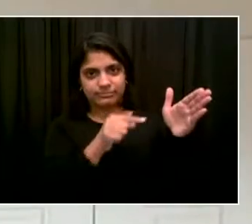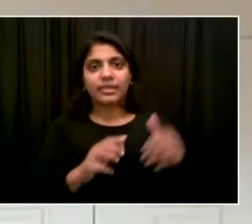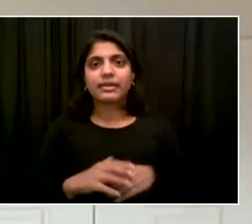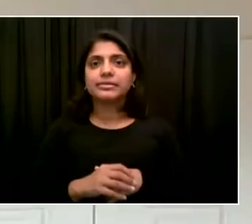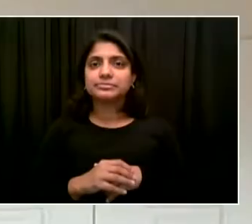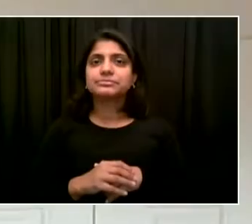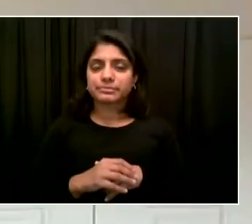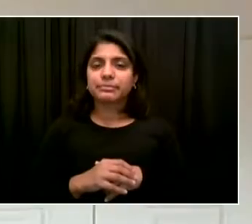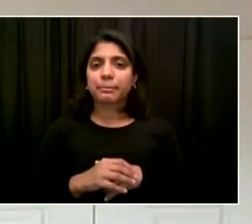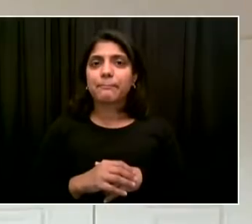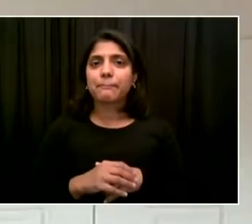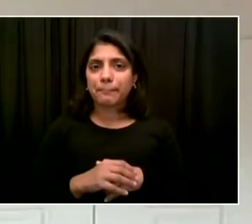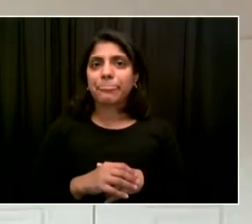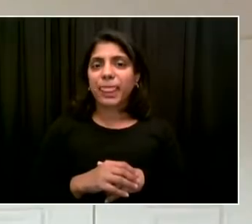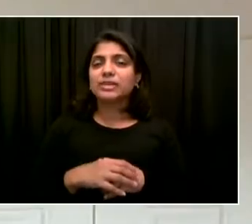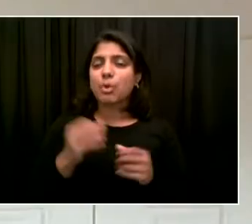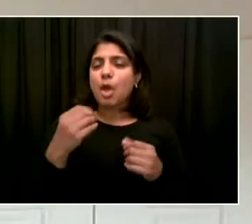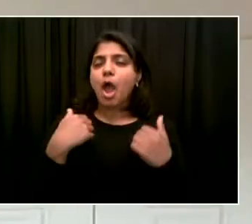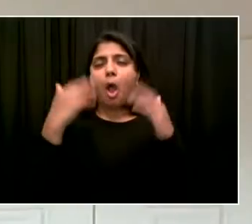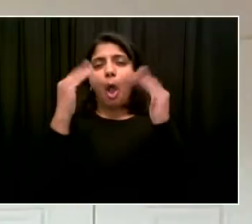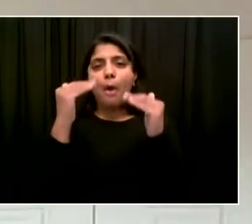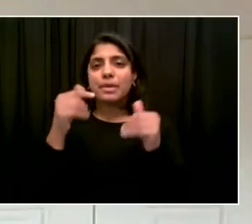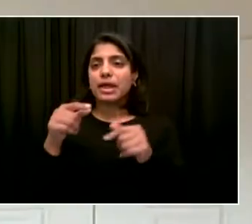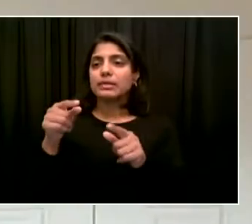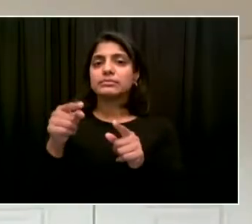HOUSING GENERATION AND RETAIL OPERATONI IN A HIGH-VALUE,